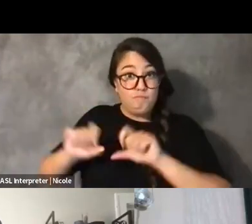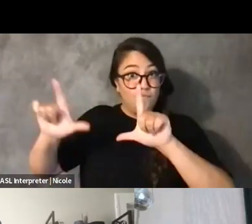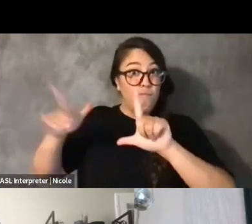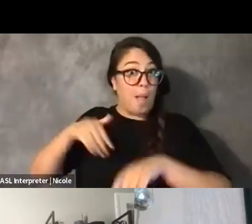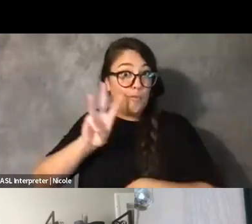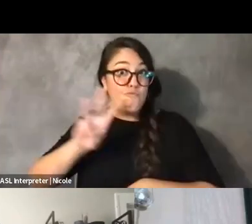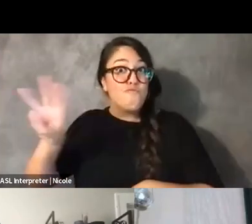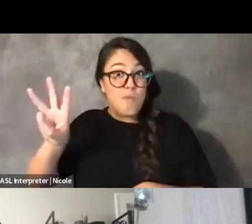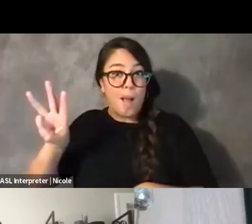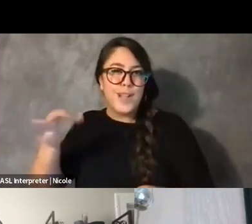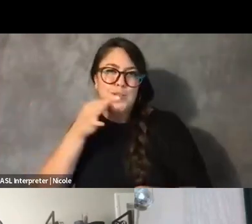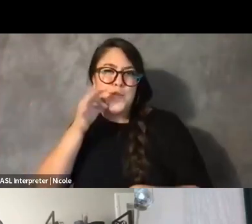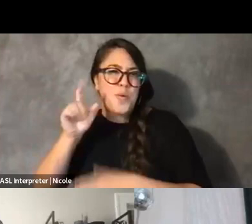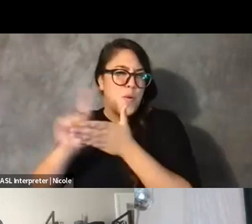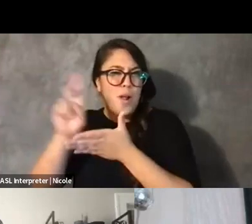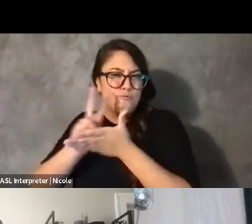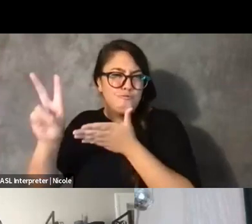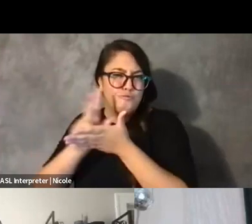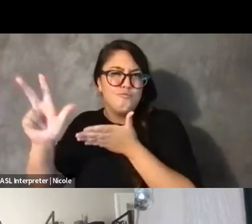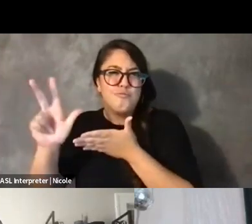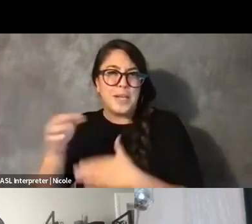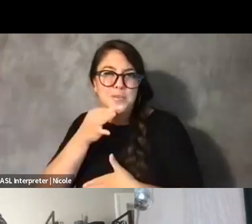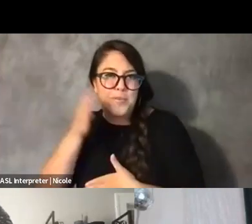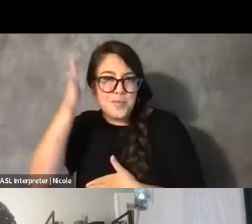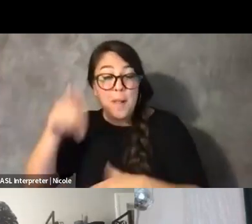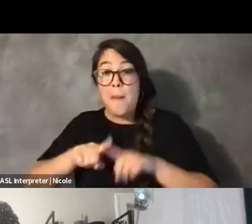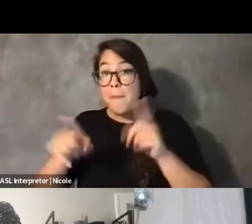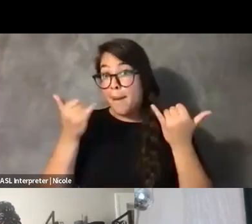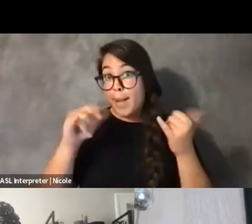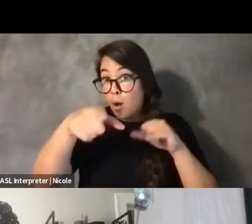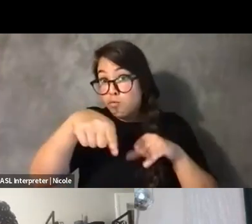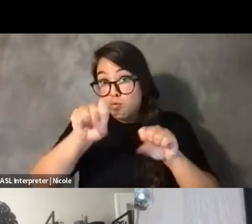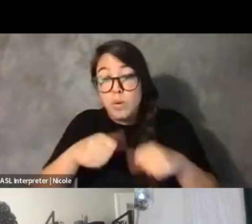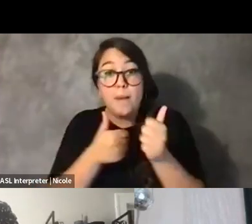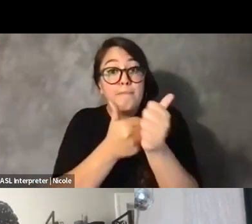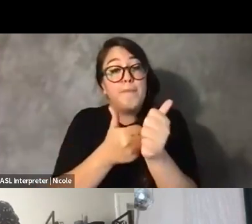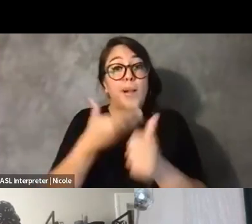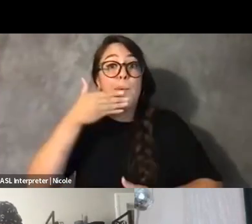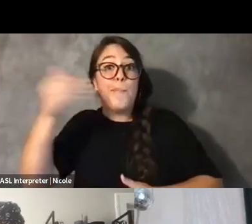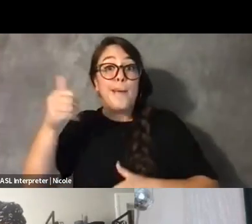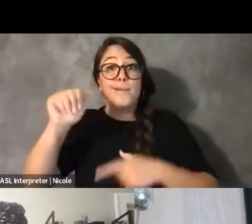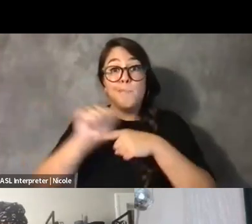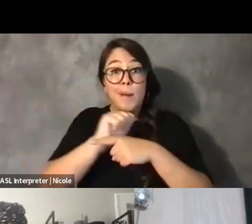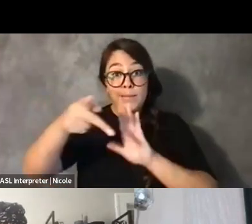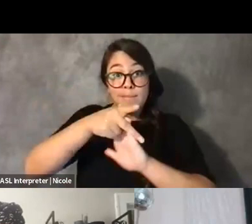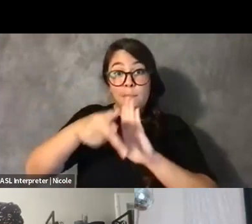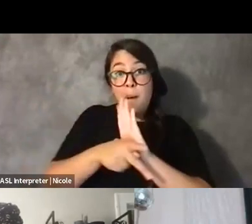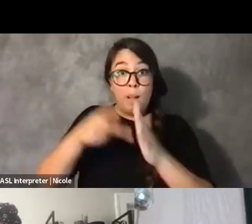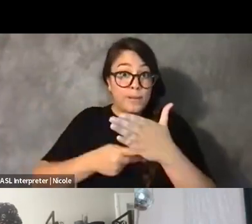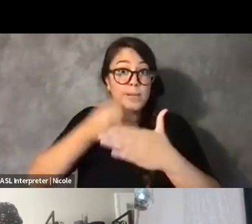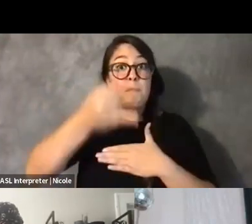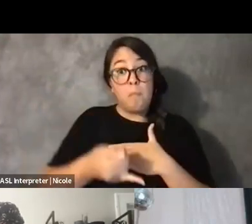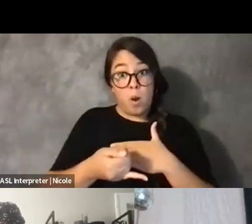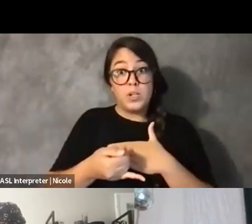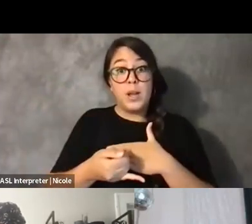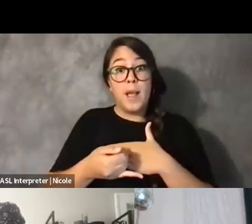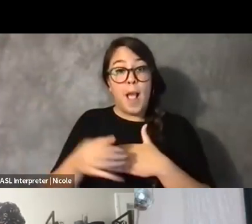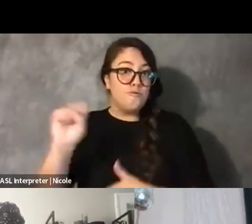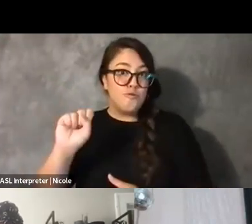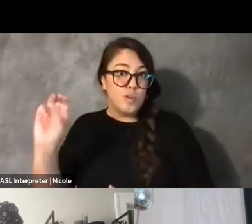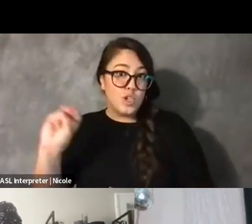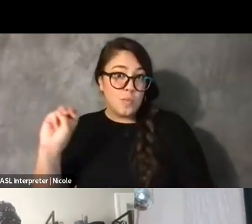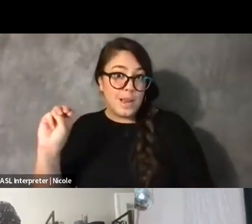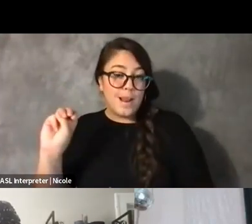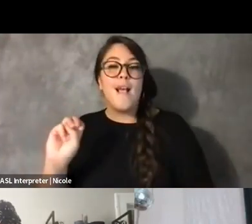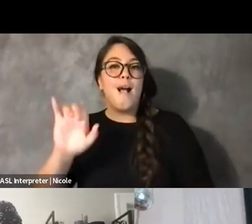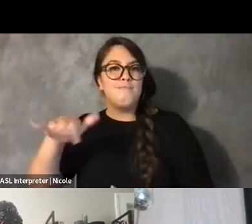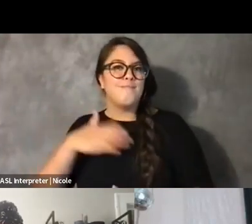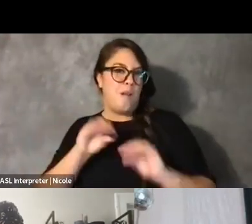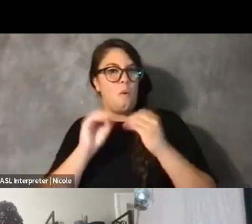But in the meantime, you can follow Best Practices Policy Projects on the social medias.